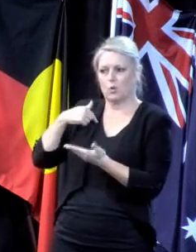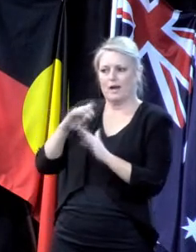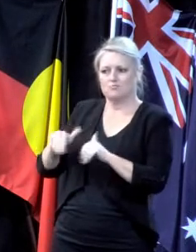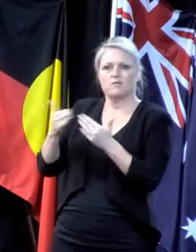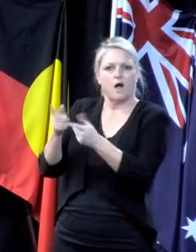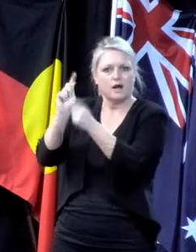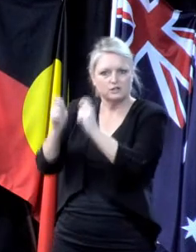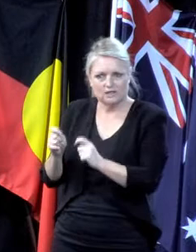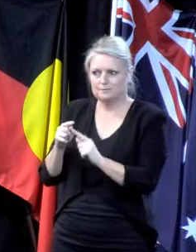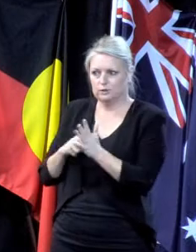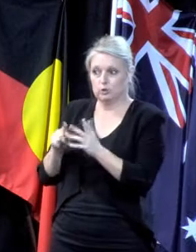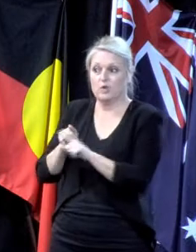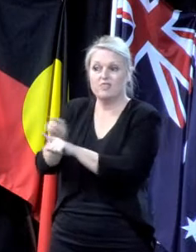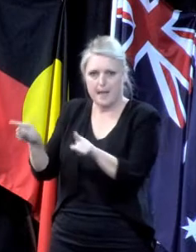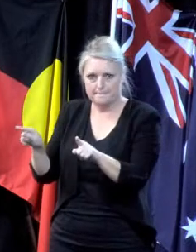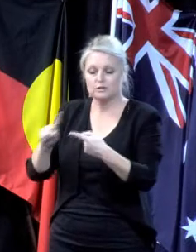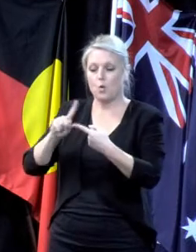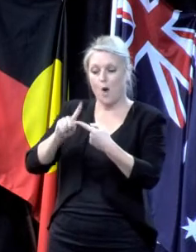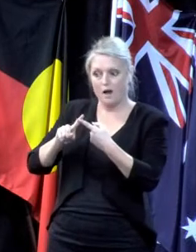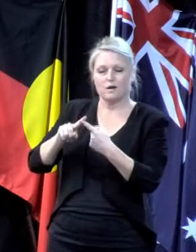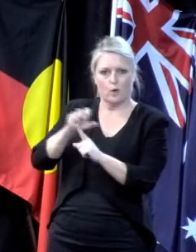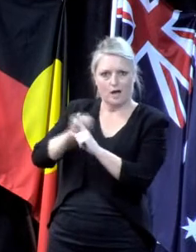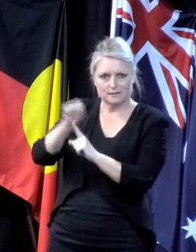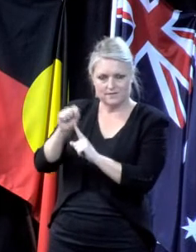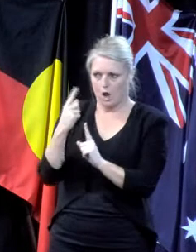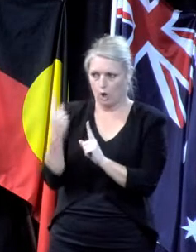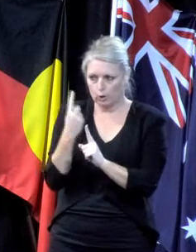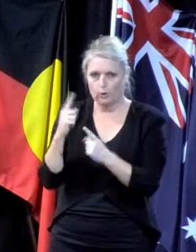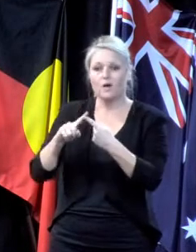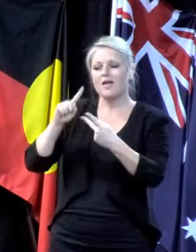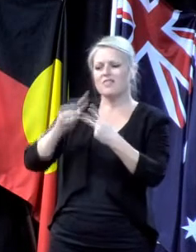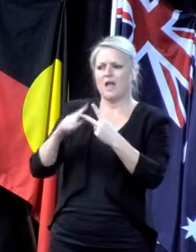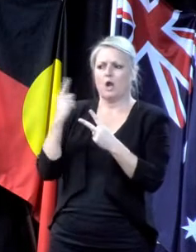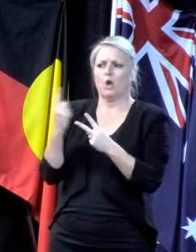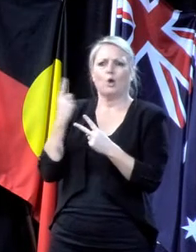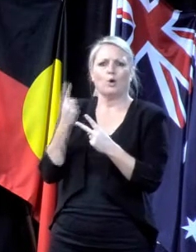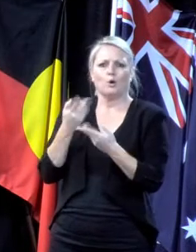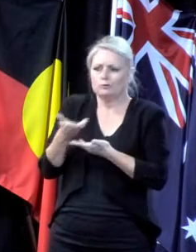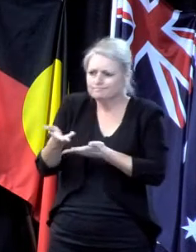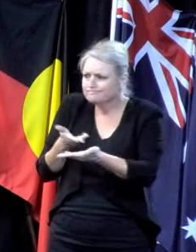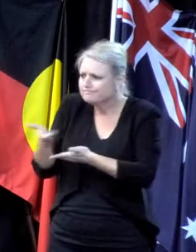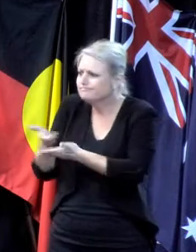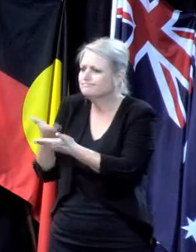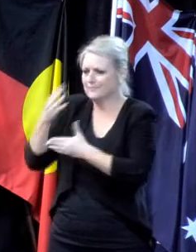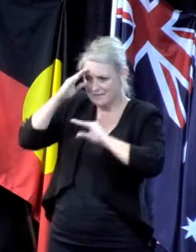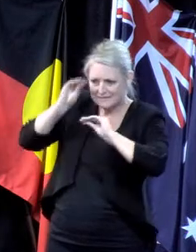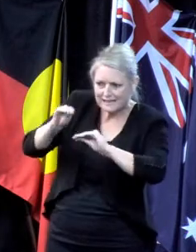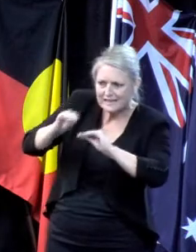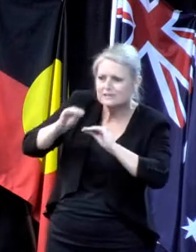but then also maintain records of us actually implementing and delivering those adjustments. So, as I’ve spoken about previously,